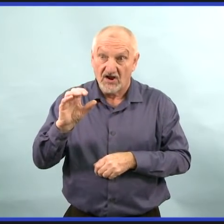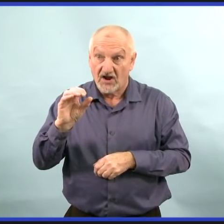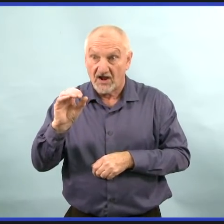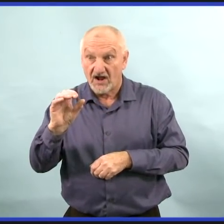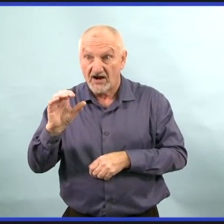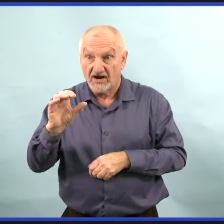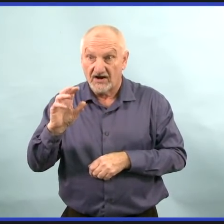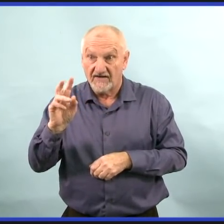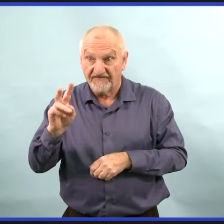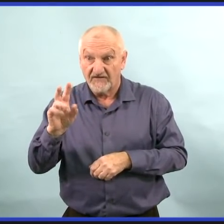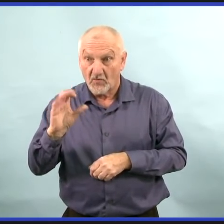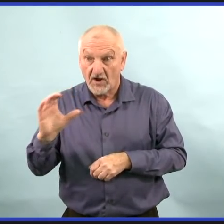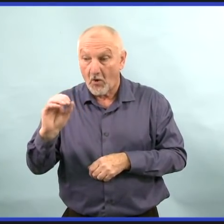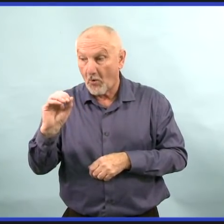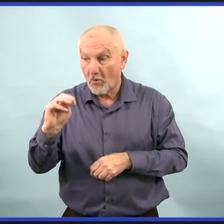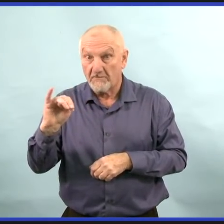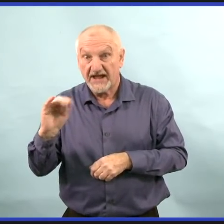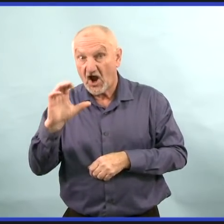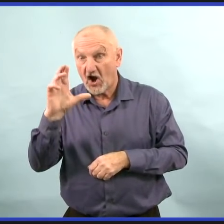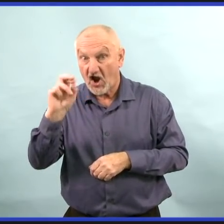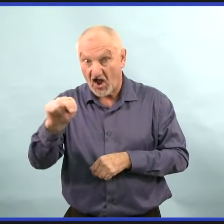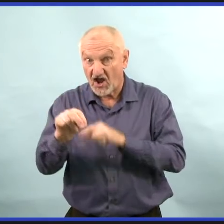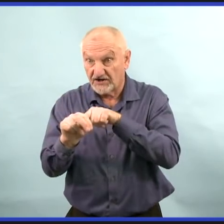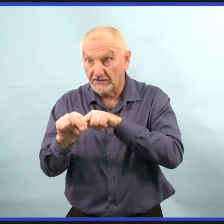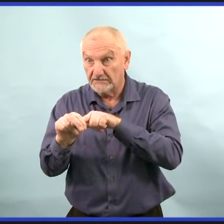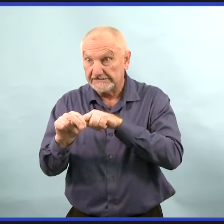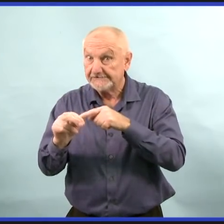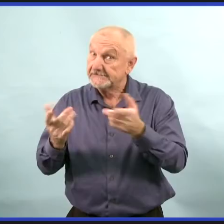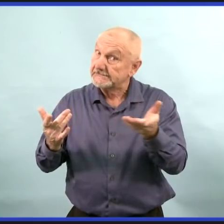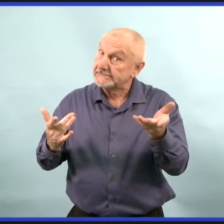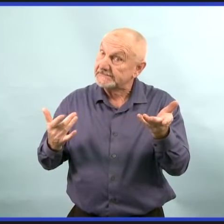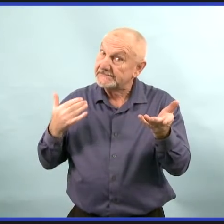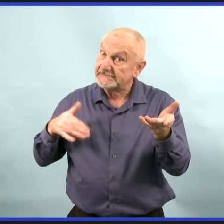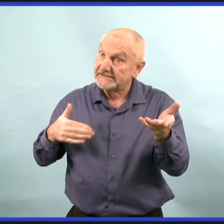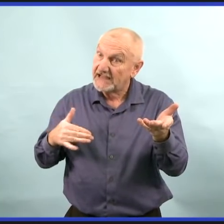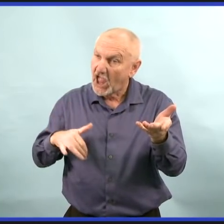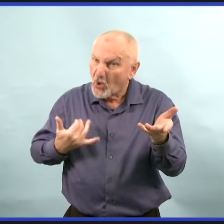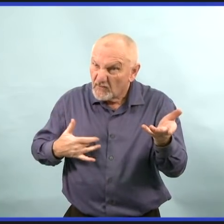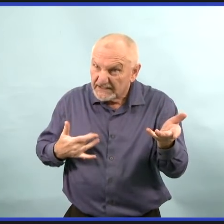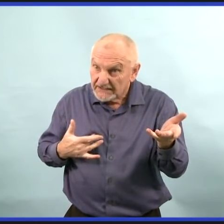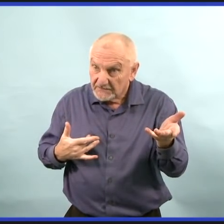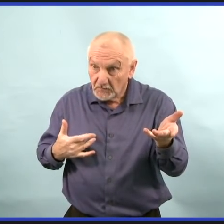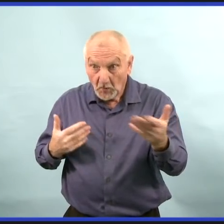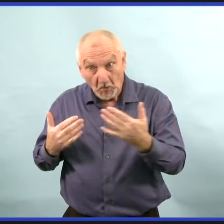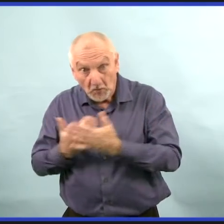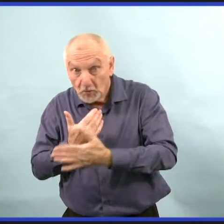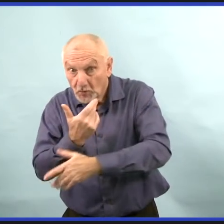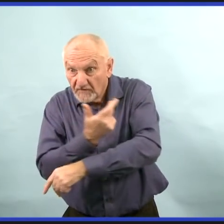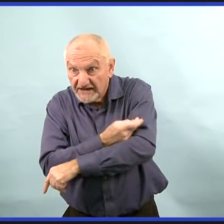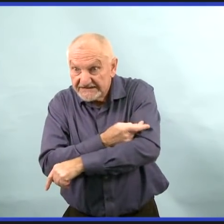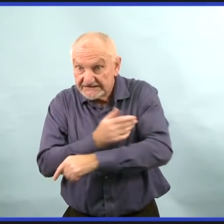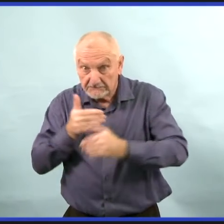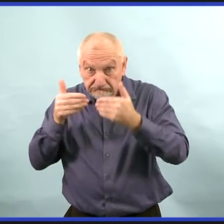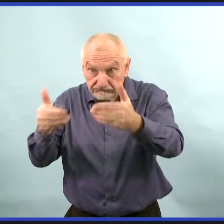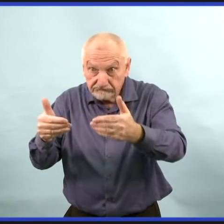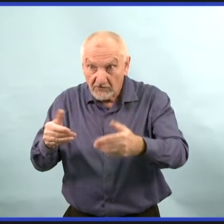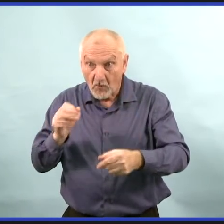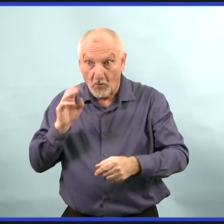little bit what's what's your hope for the results from this rollout uh with the variant in mind